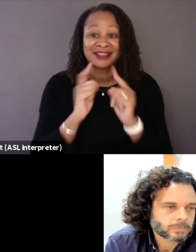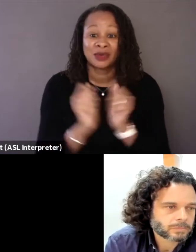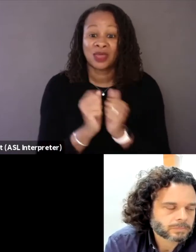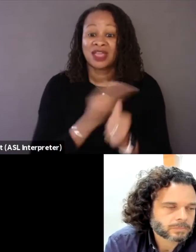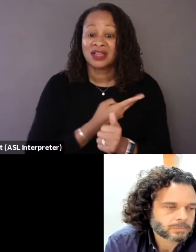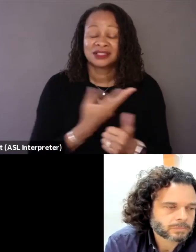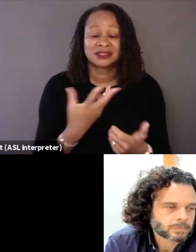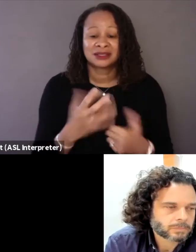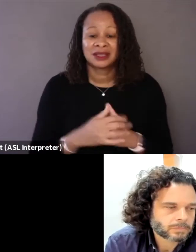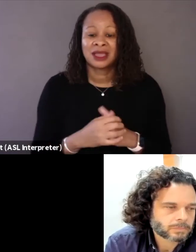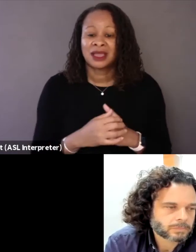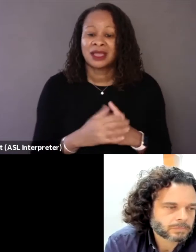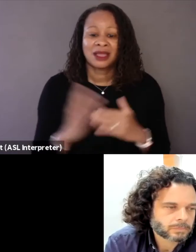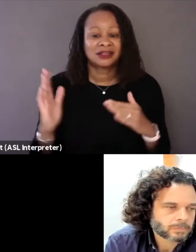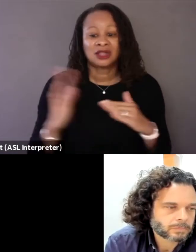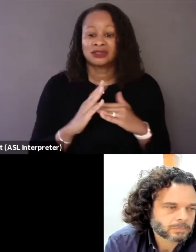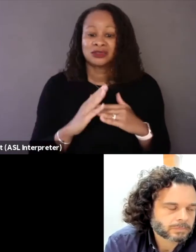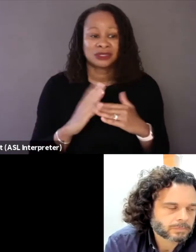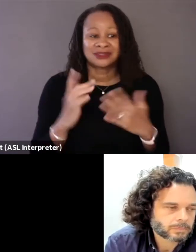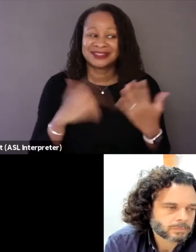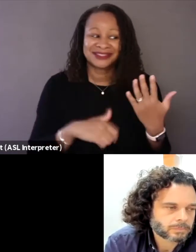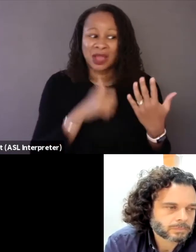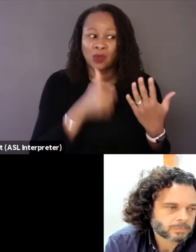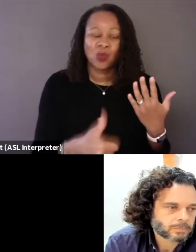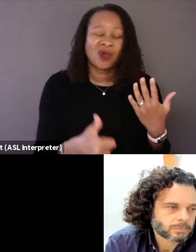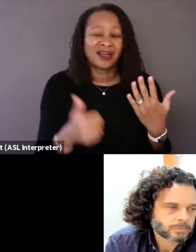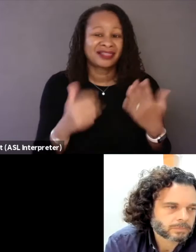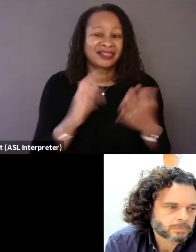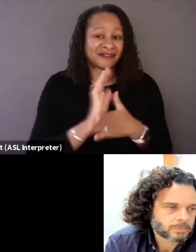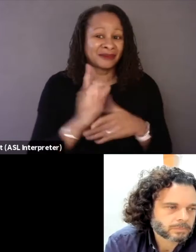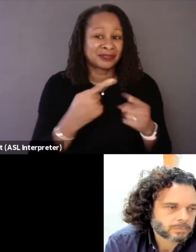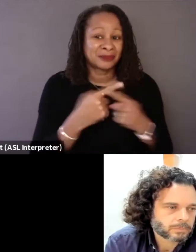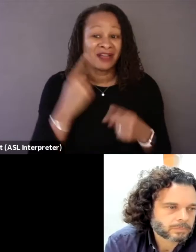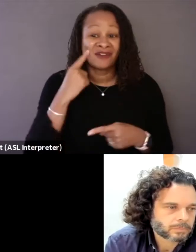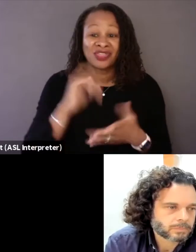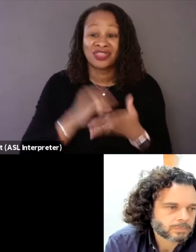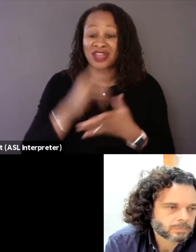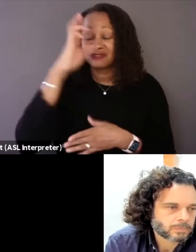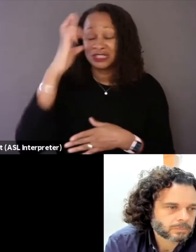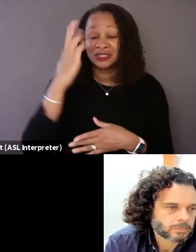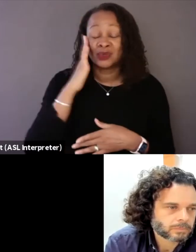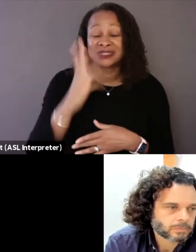ultimately that's not what this film was about. And so, you know, for that reason, you'll see that it's their faces, right?